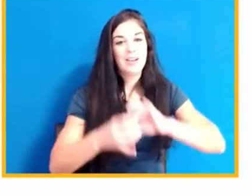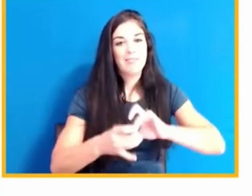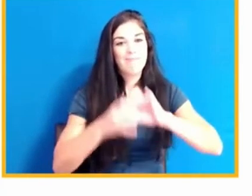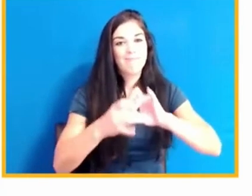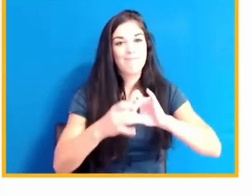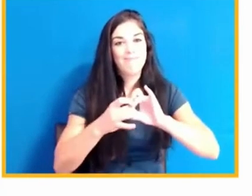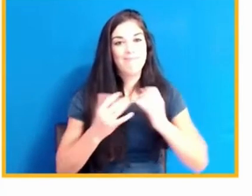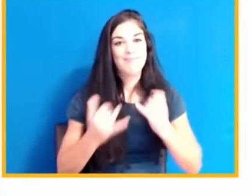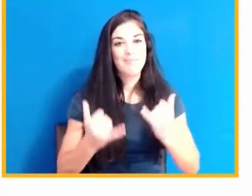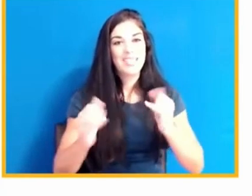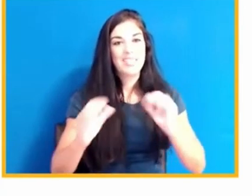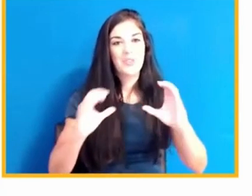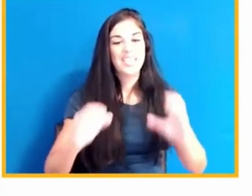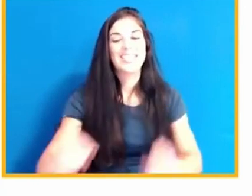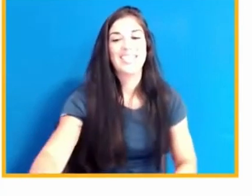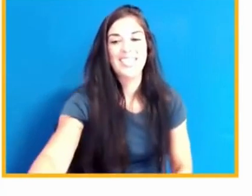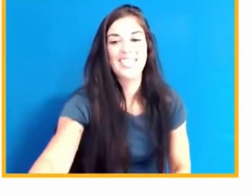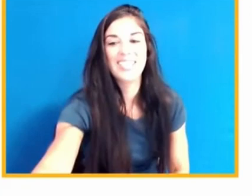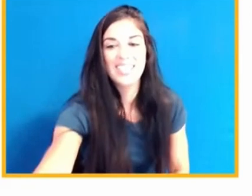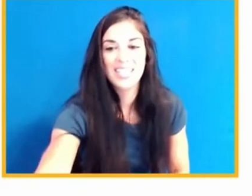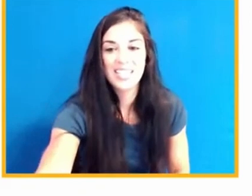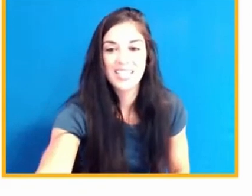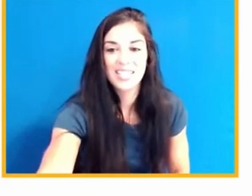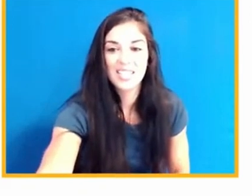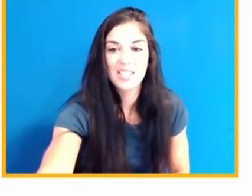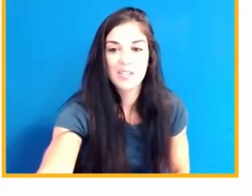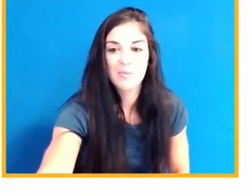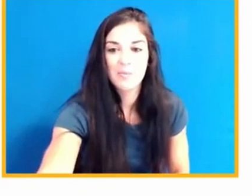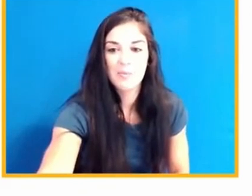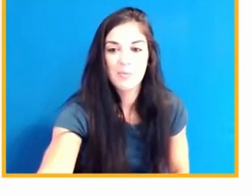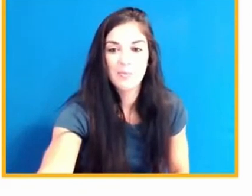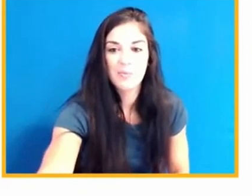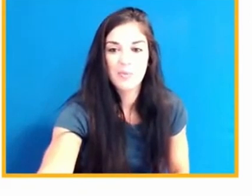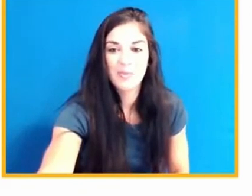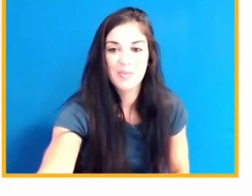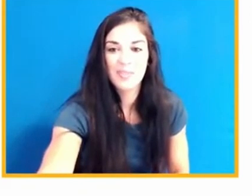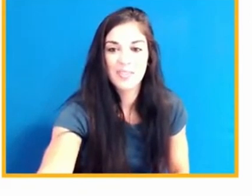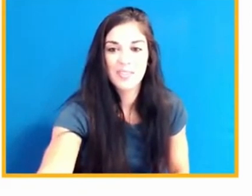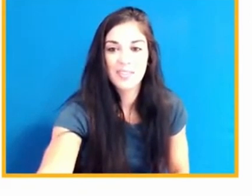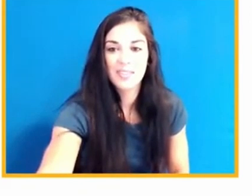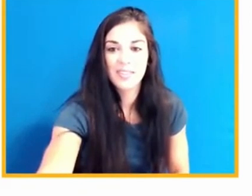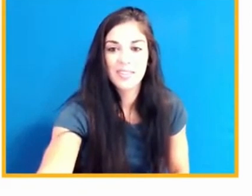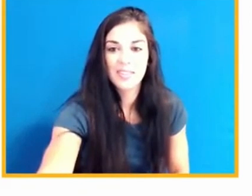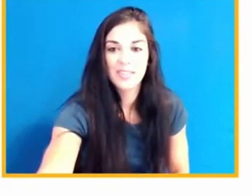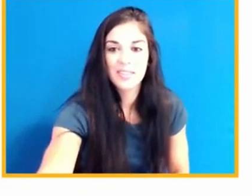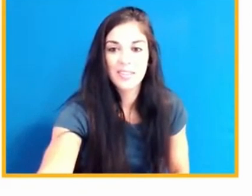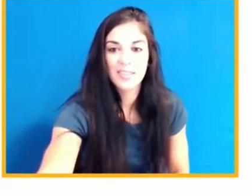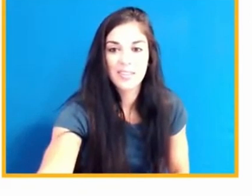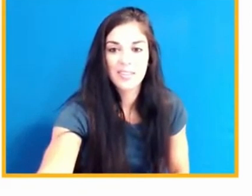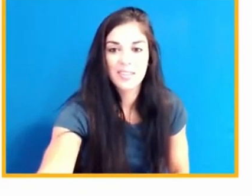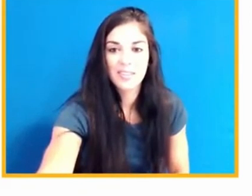in today's conversations but of course, we want to hear from our judges on what they thought of that beautiful performance and